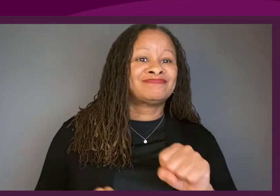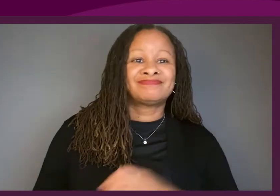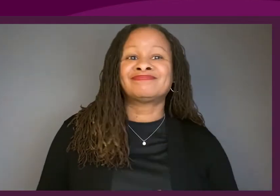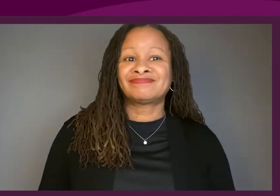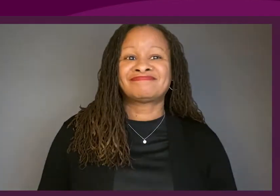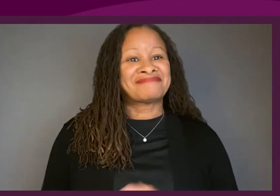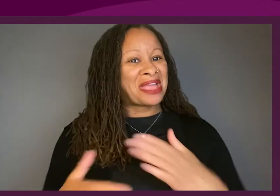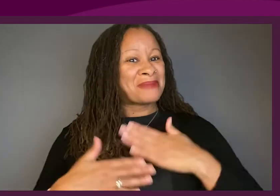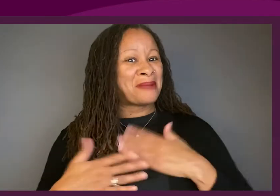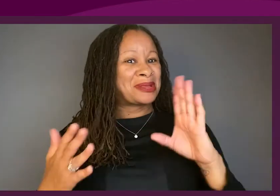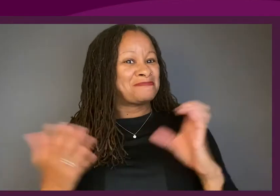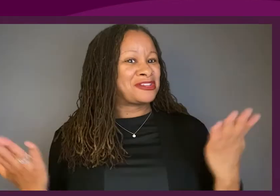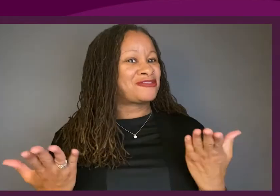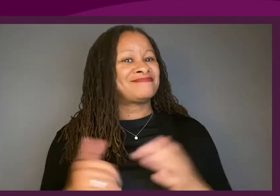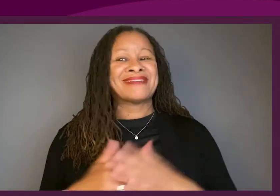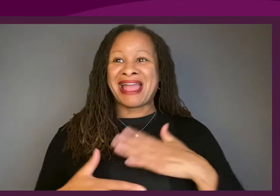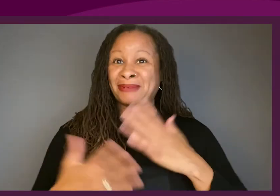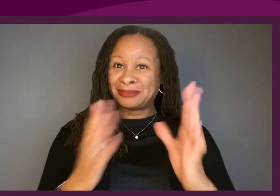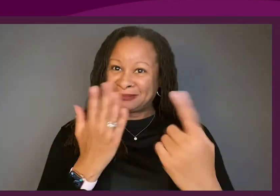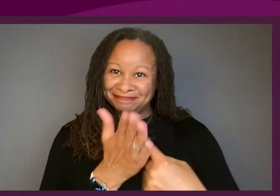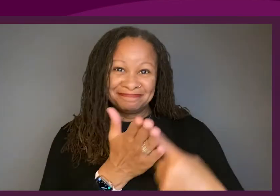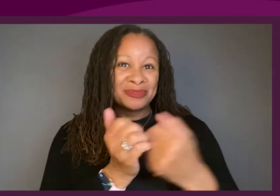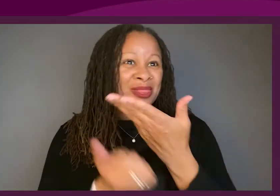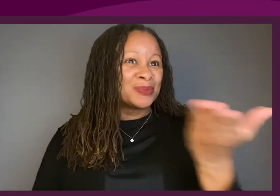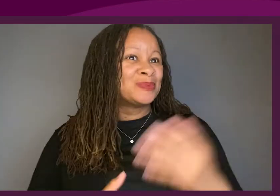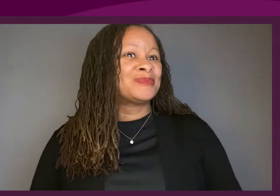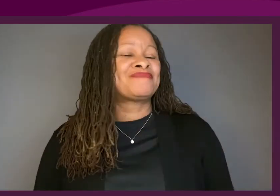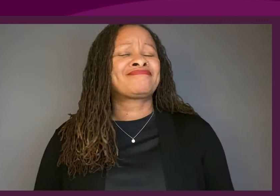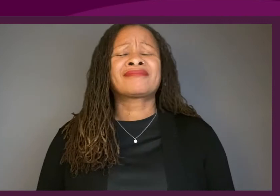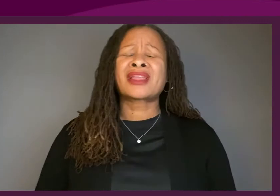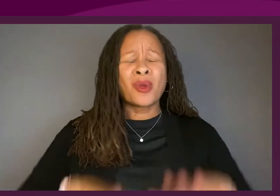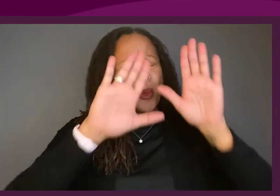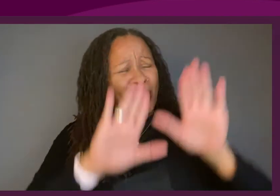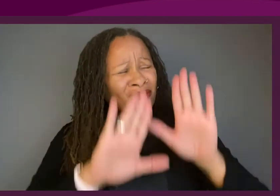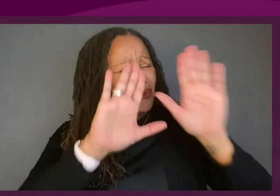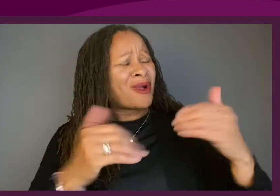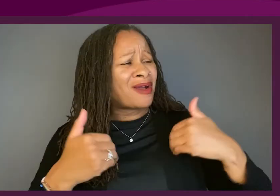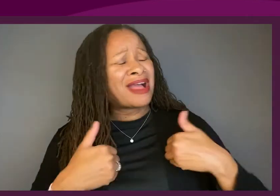topic to me. I'm glad to be here and glad to be talking about this with you. Wonderful.